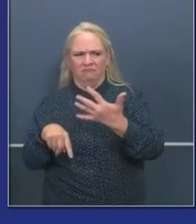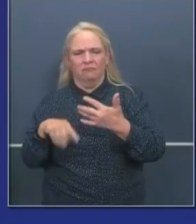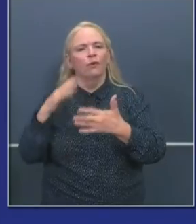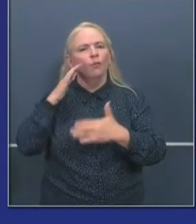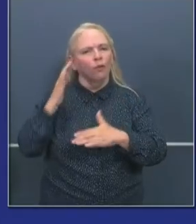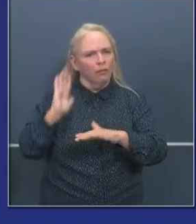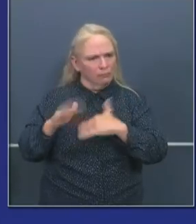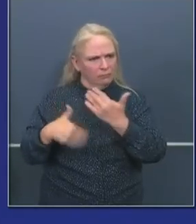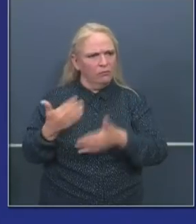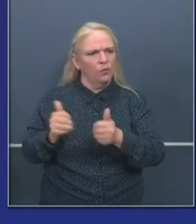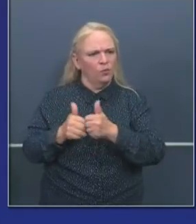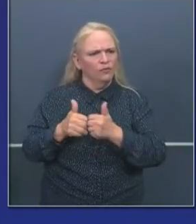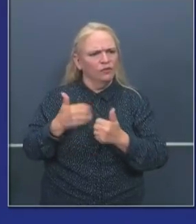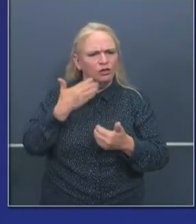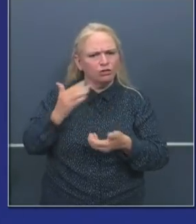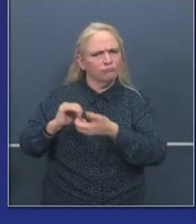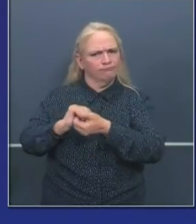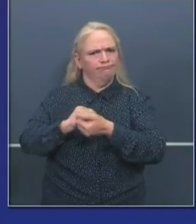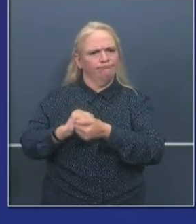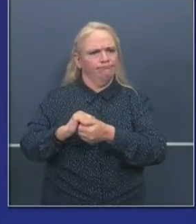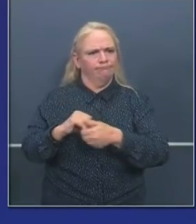RIVER SIDE AND WE LED KING'S